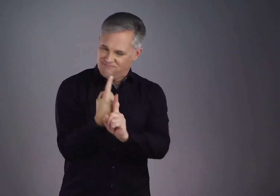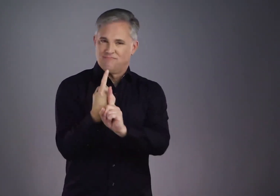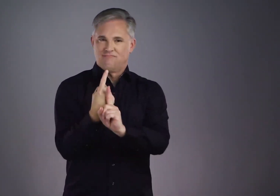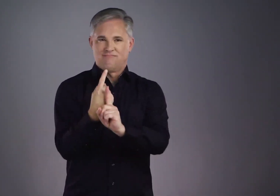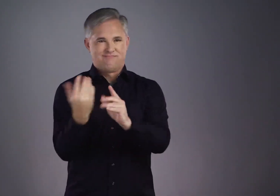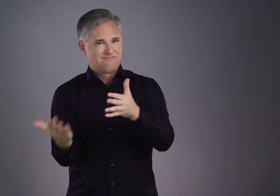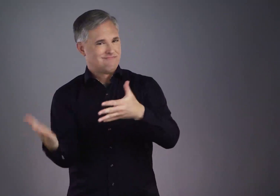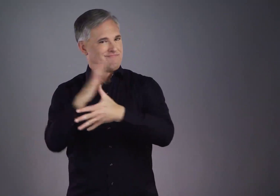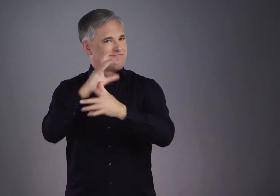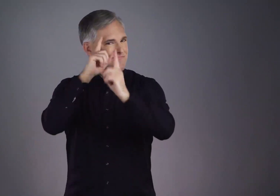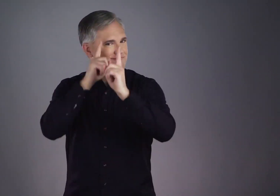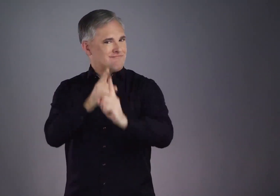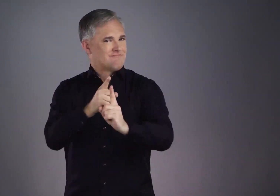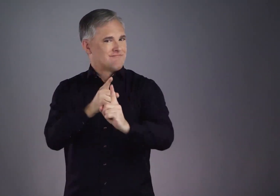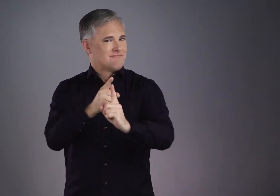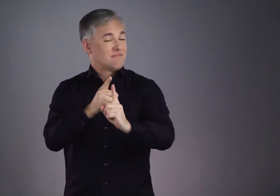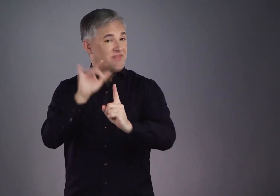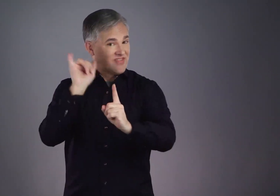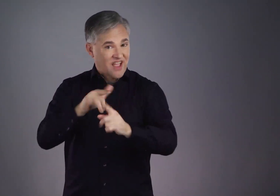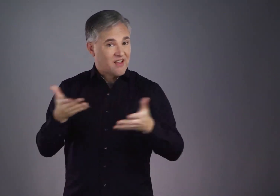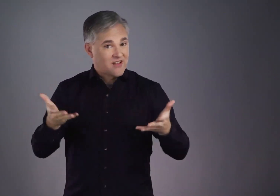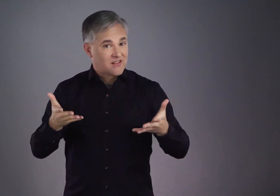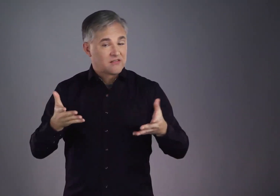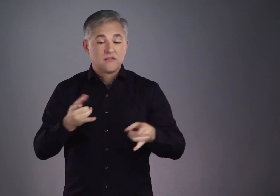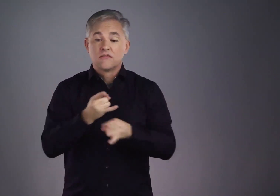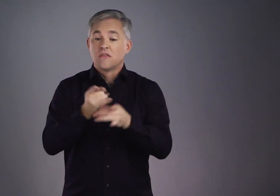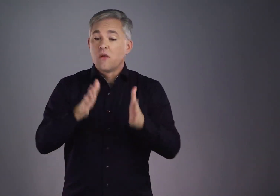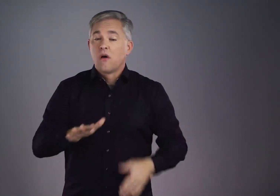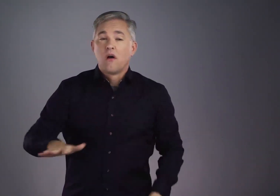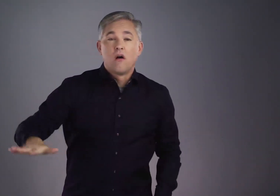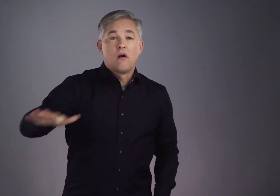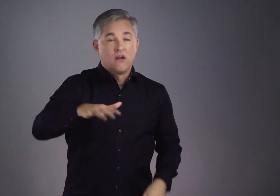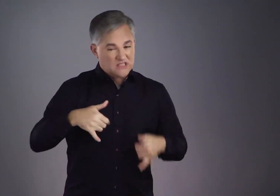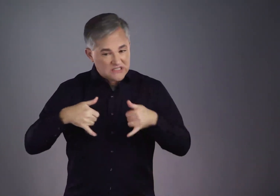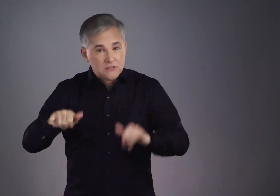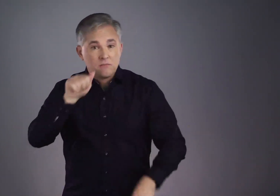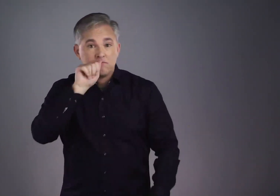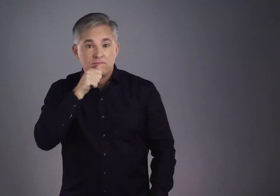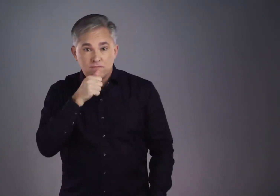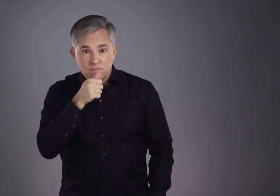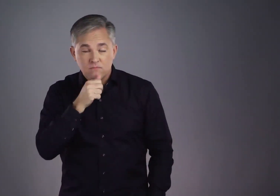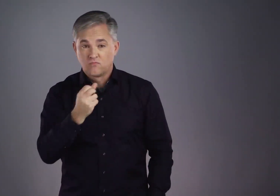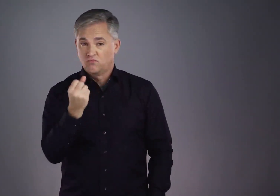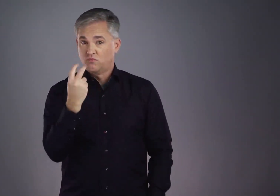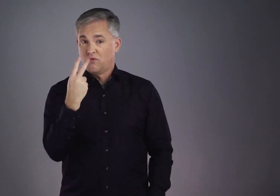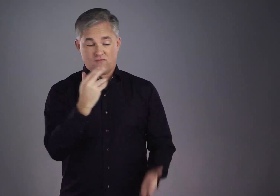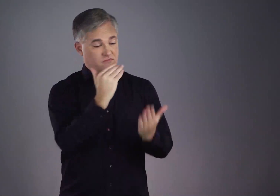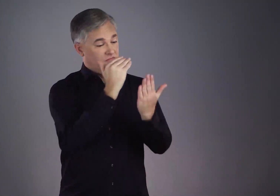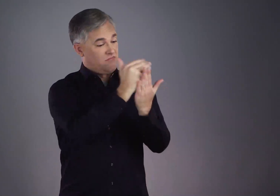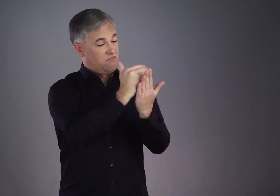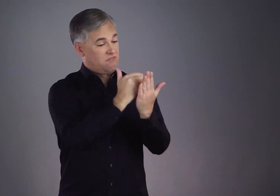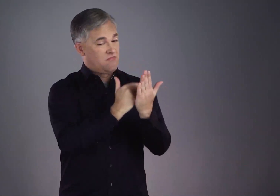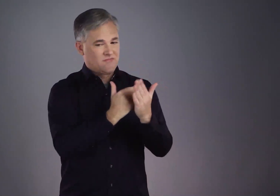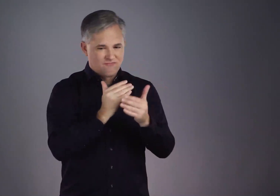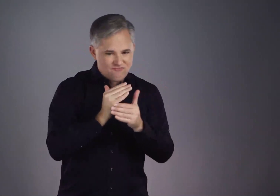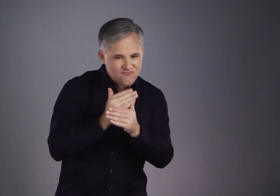having but one primary purpose — that of carrying its message to the alcoholic who still suffers.